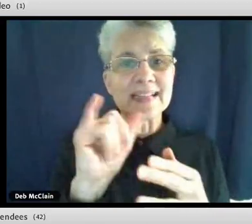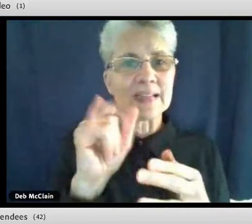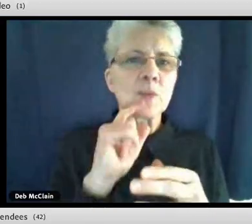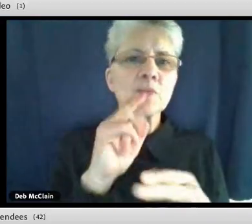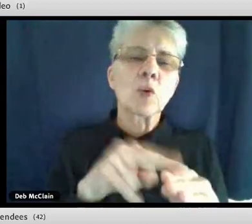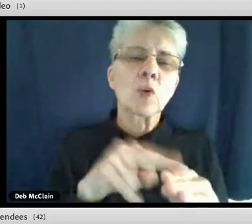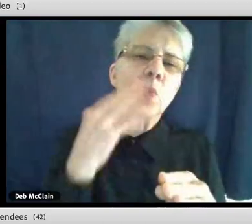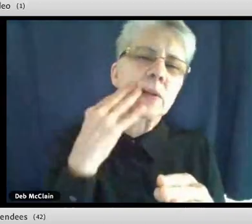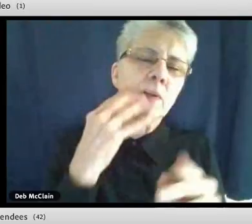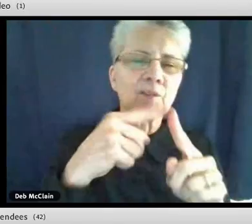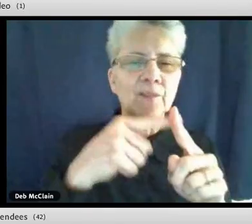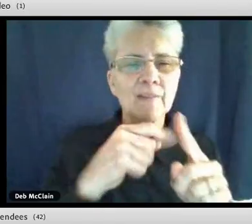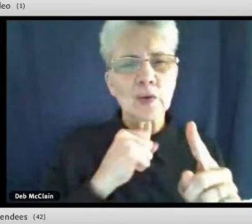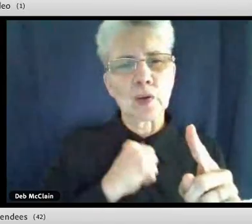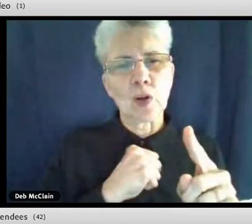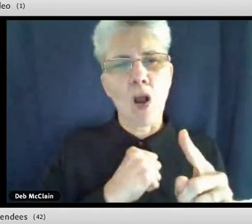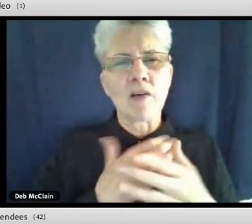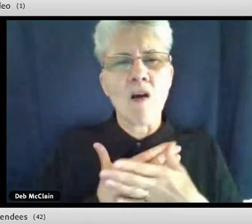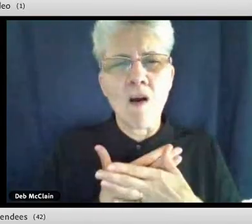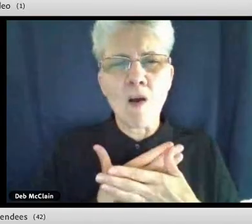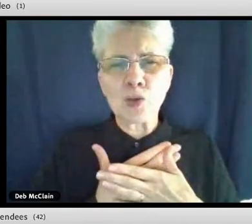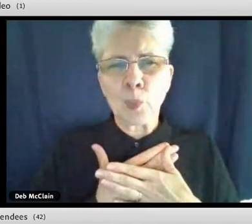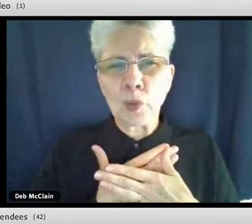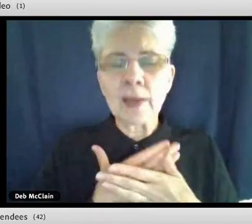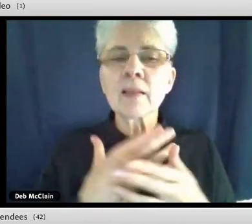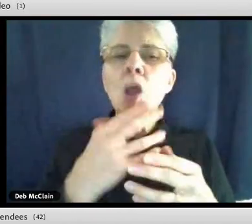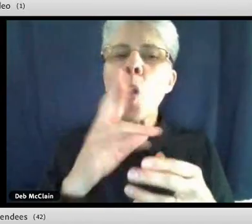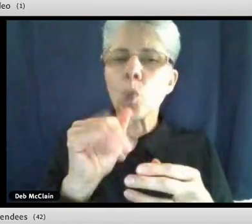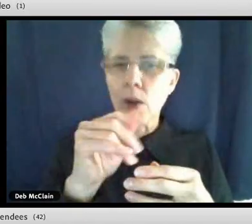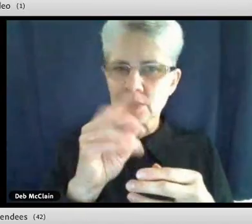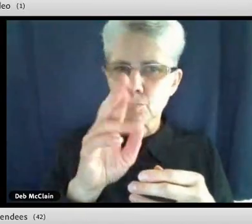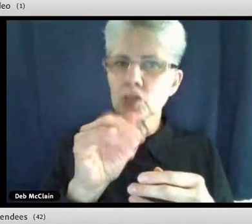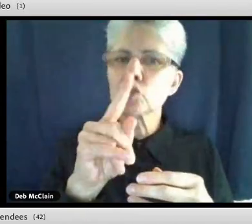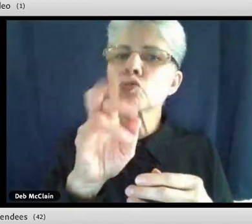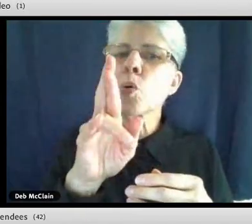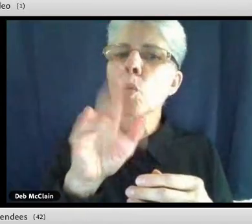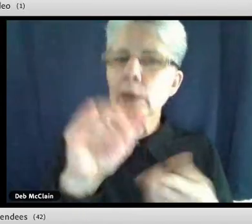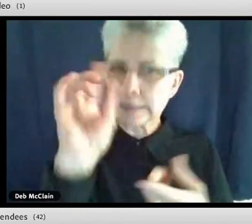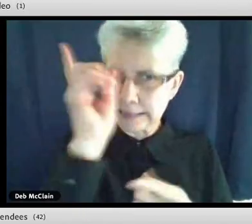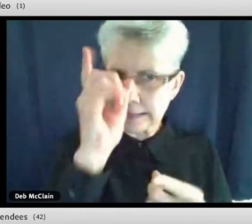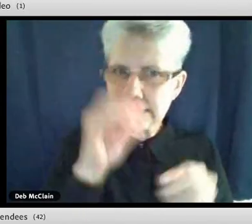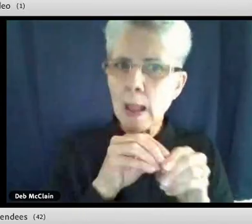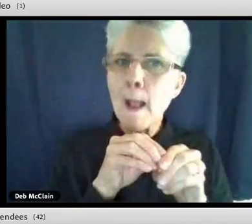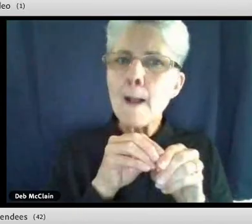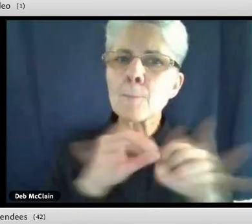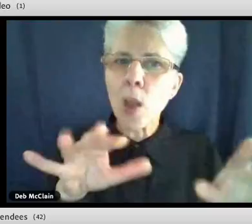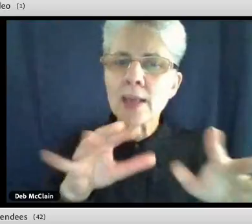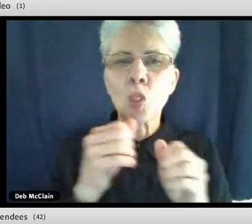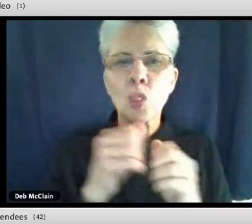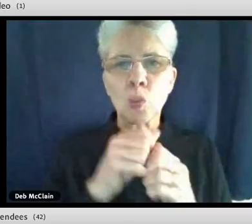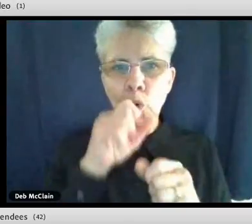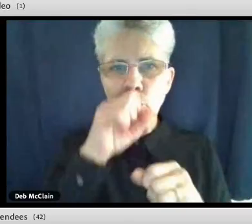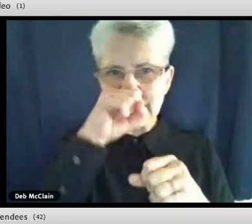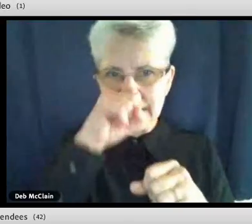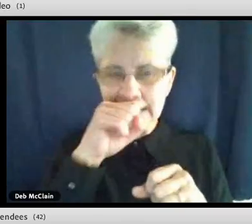fever, cough, shortness of breath. It's a respiratory disease. It's spread through droplets, and they get transmitted